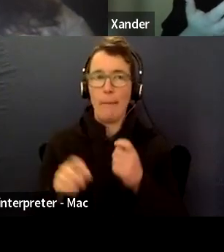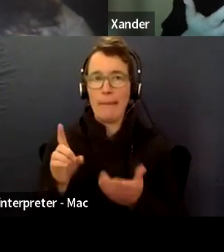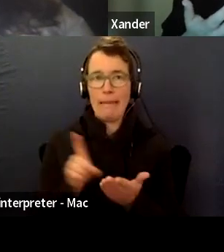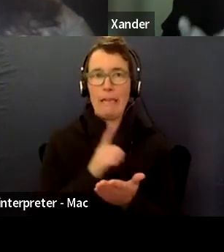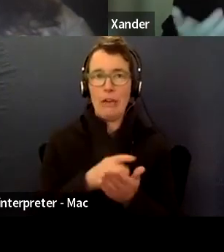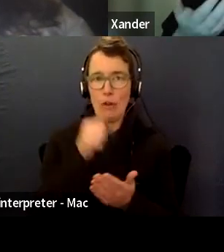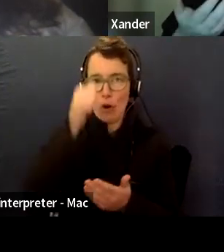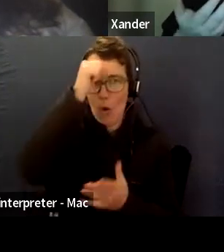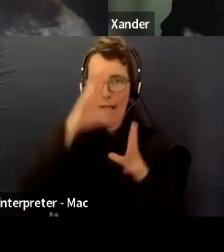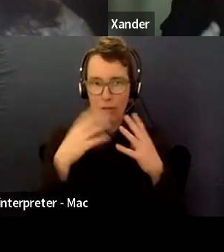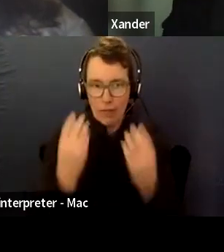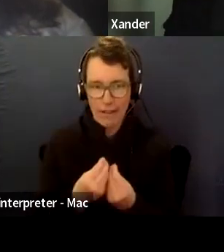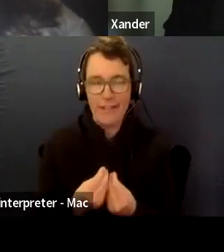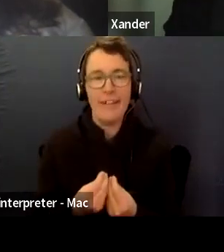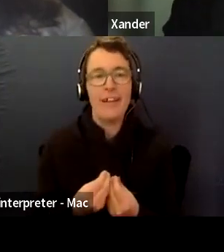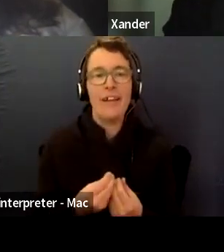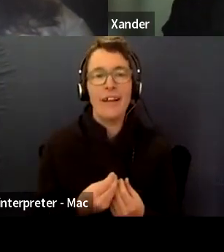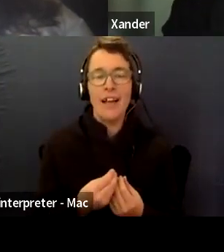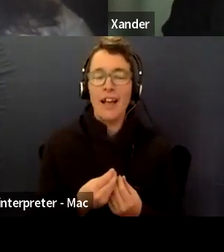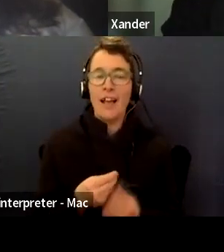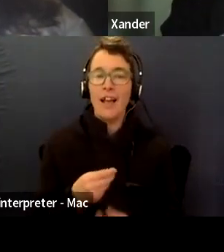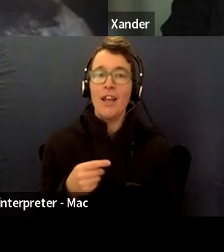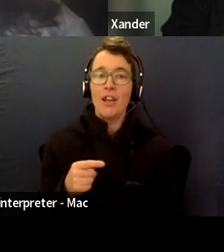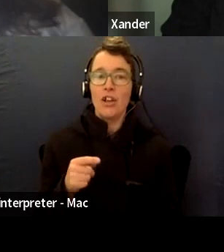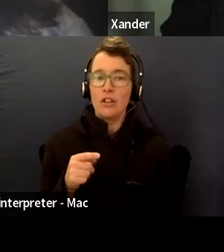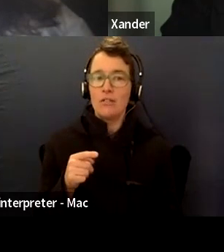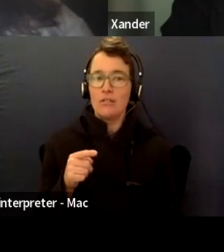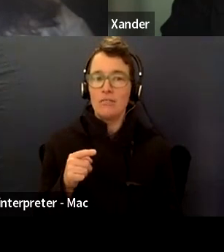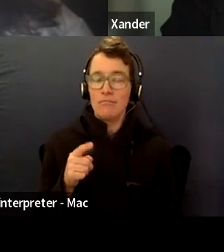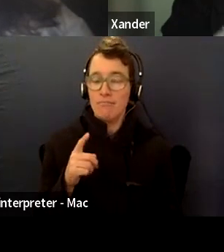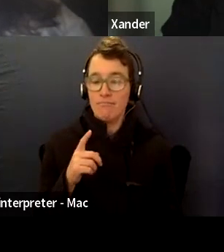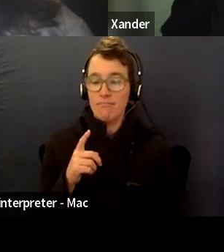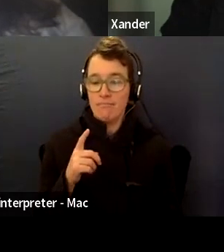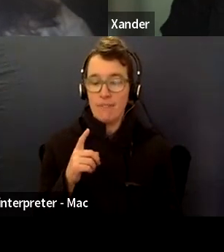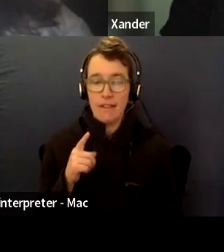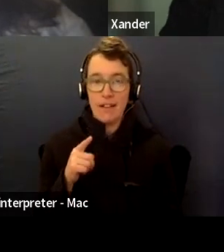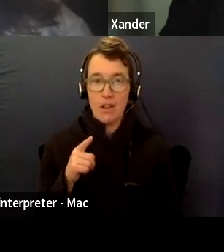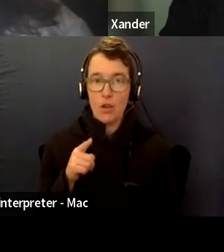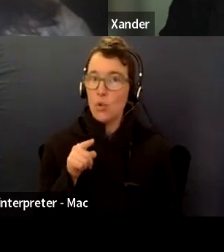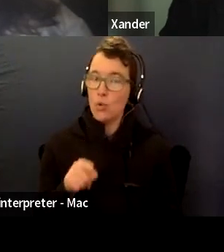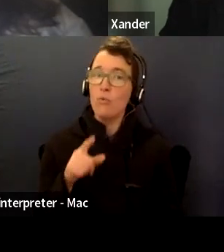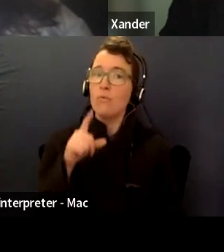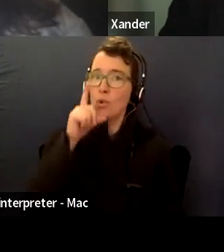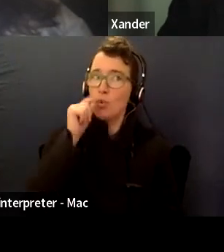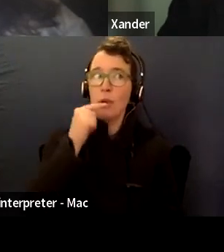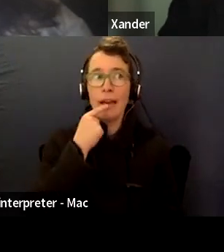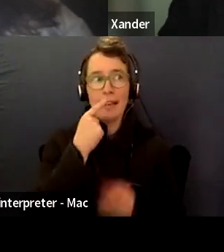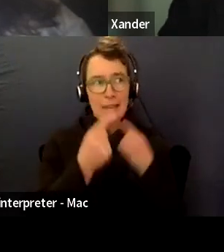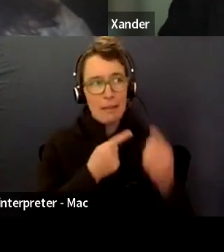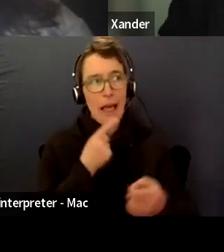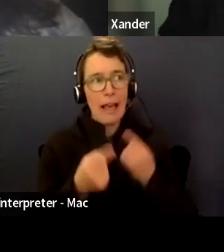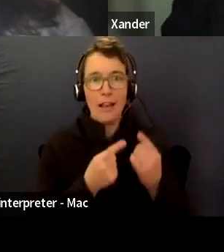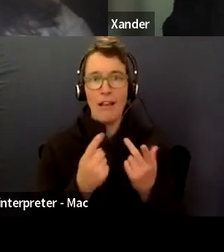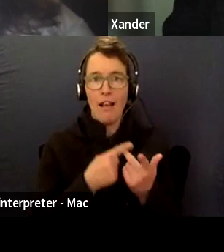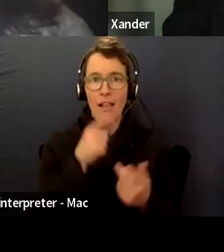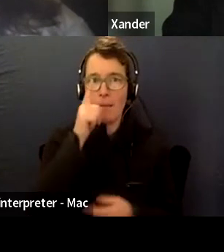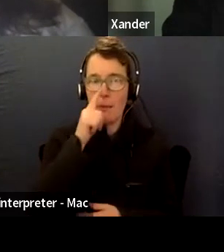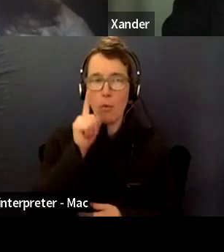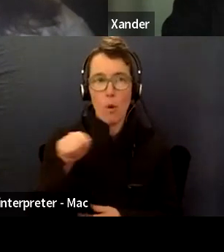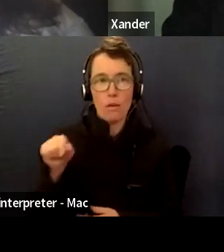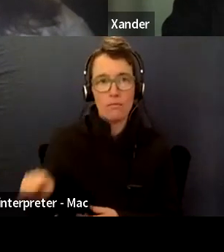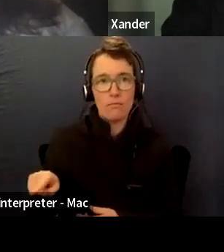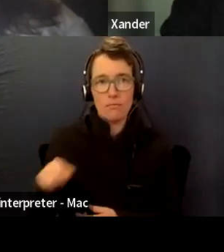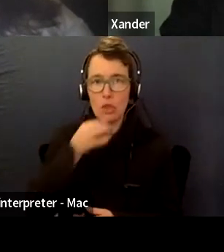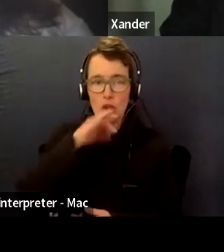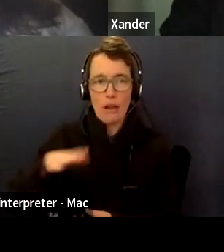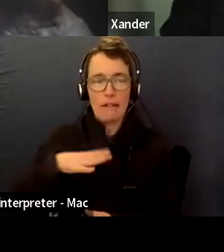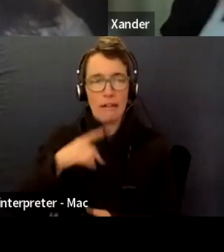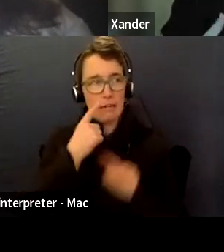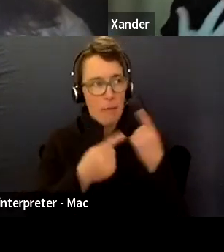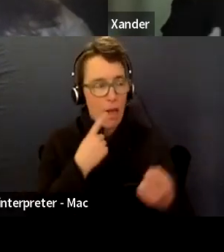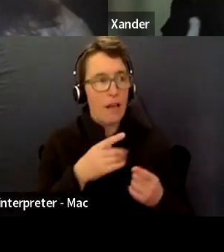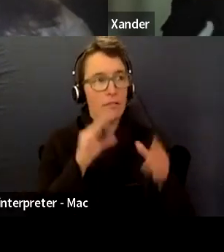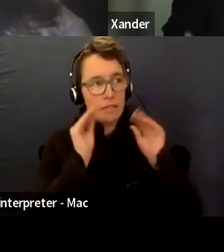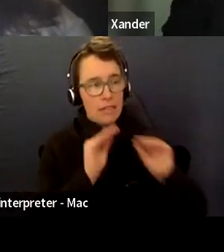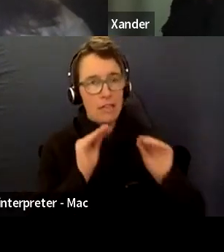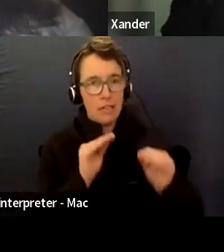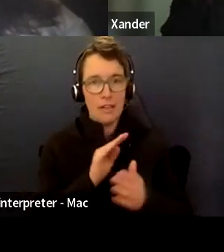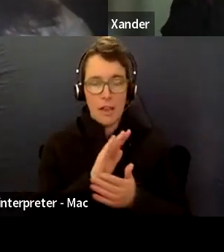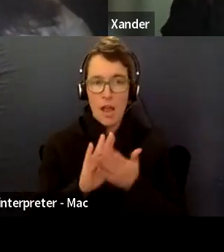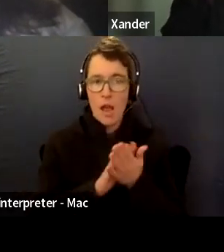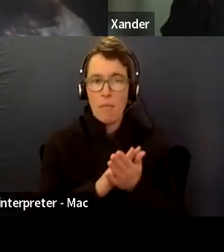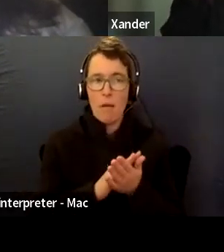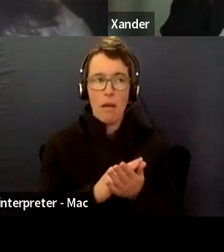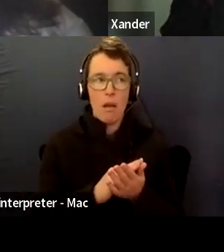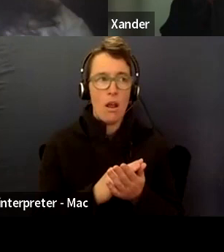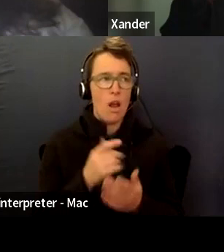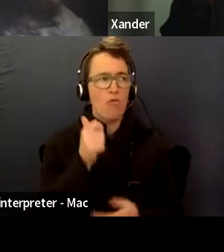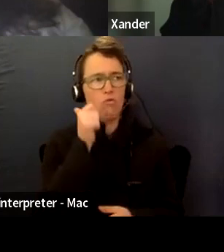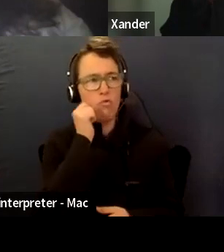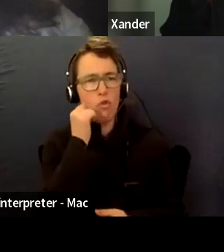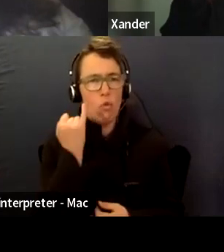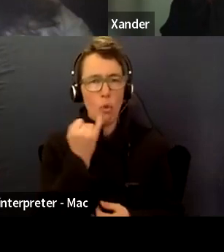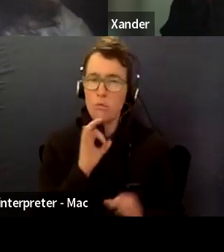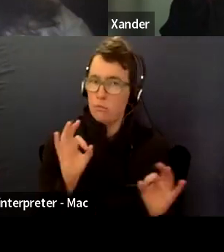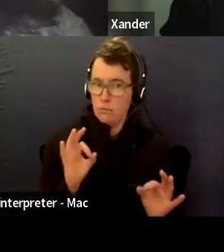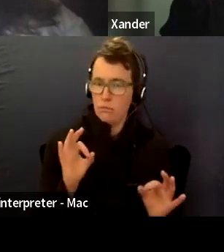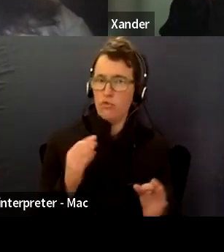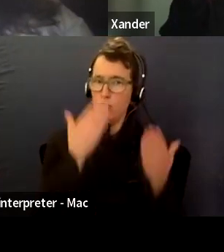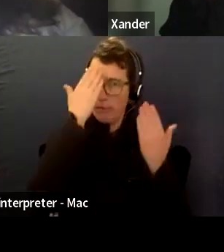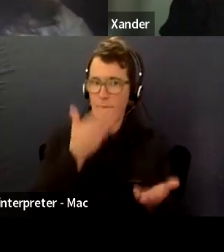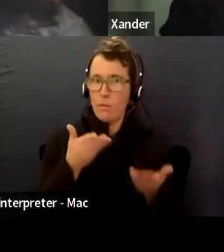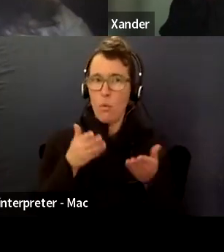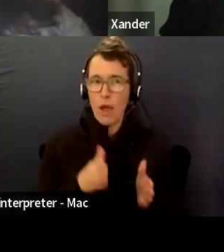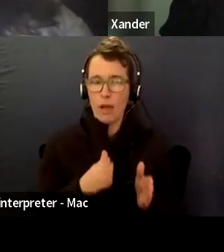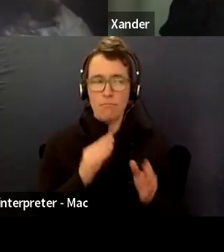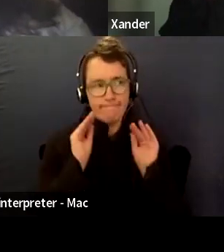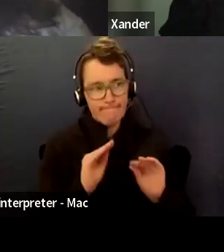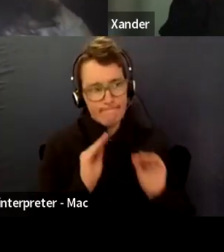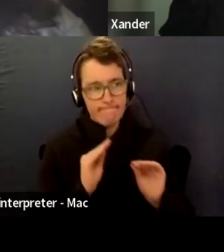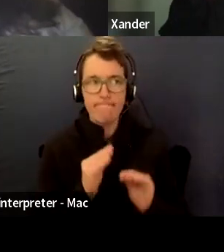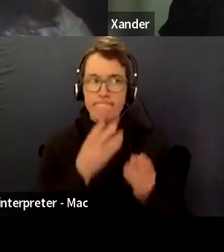It's, it's, it's okay to have to educate people on what your child needs, it's not disrespectful, or rude as long as you're obviously going about it in a respectful way.